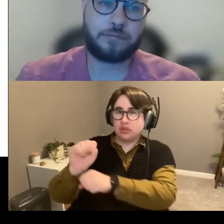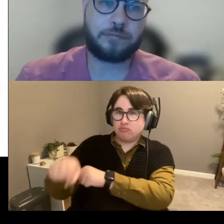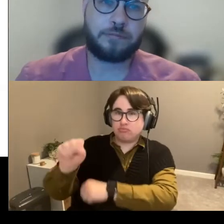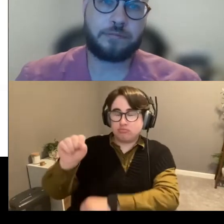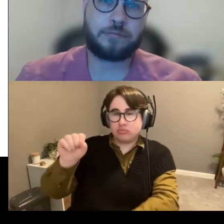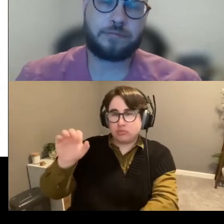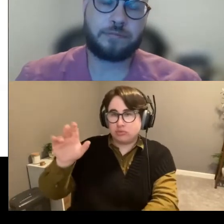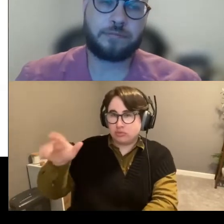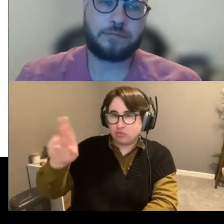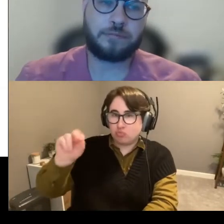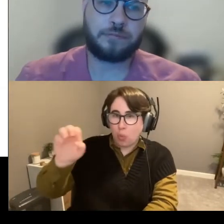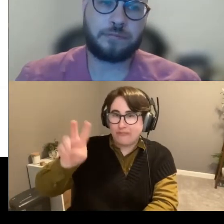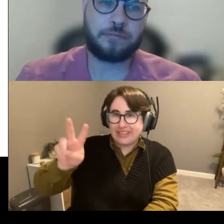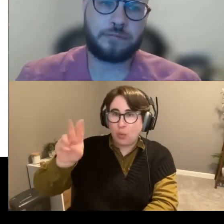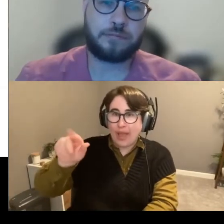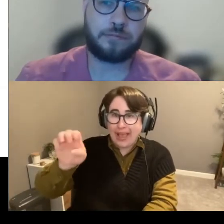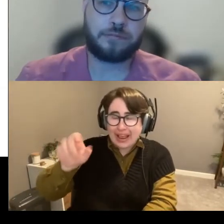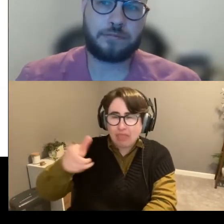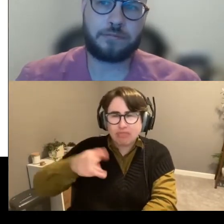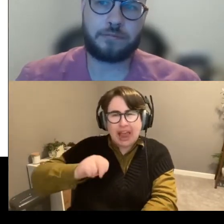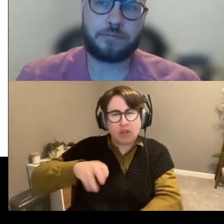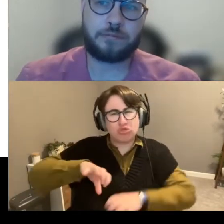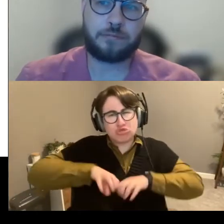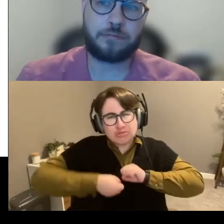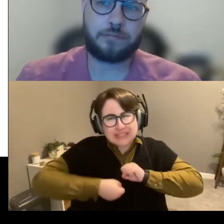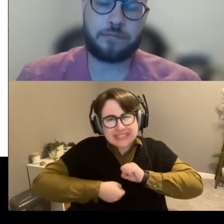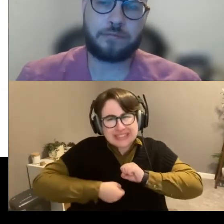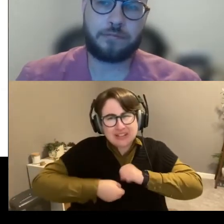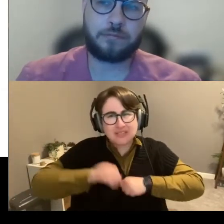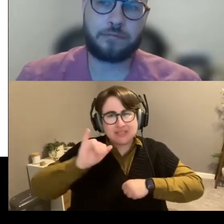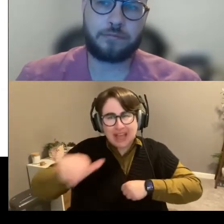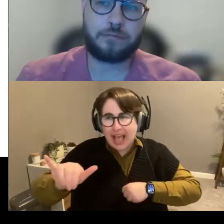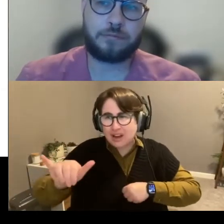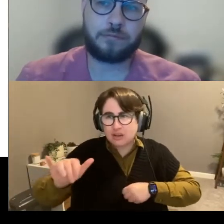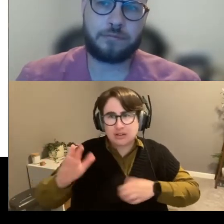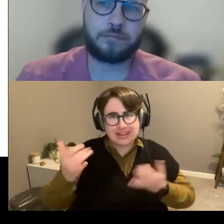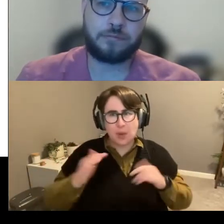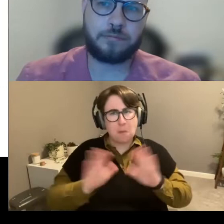and grieving over the loss of autonomy over their bodies,